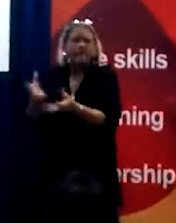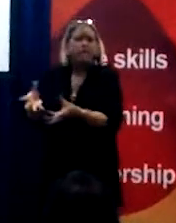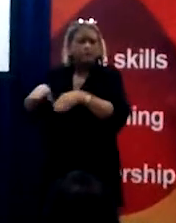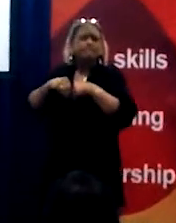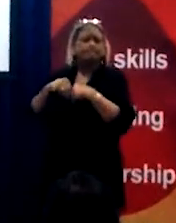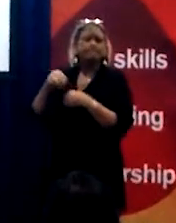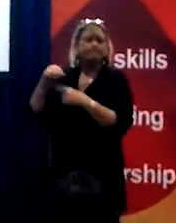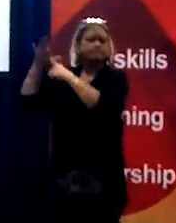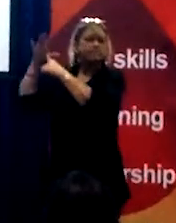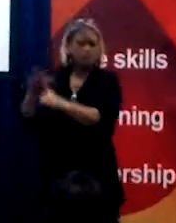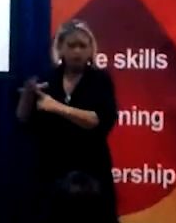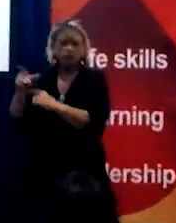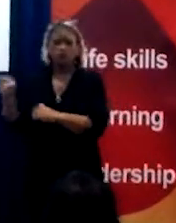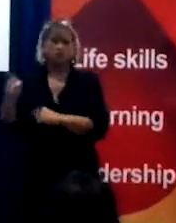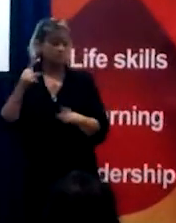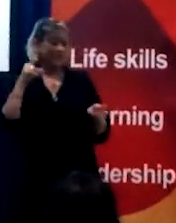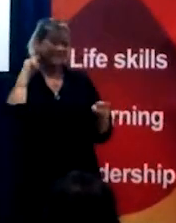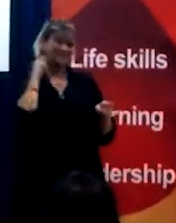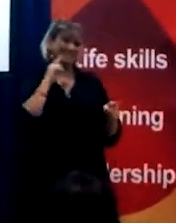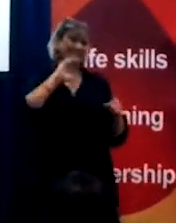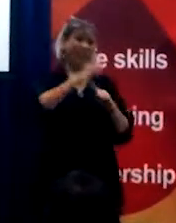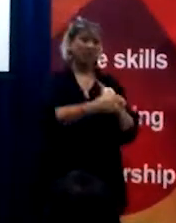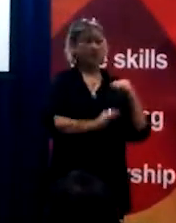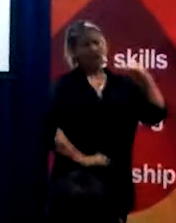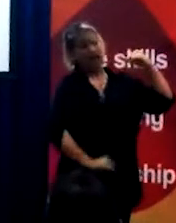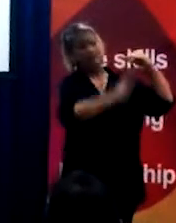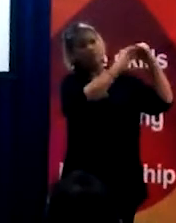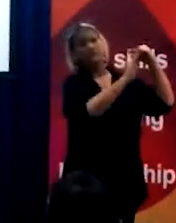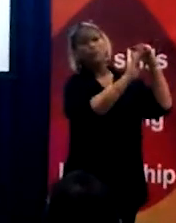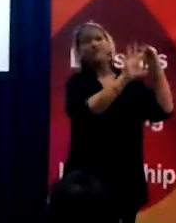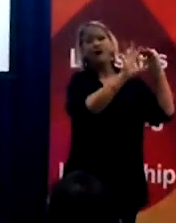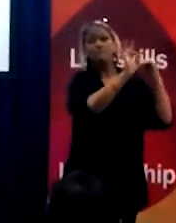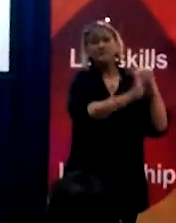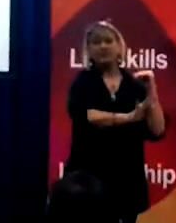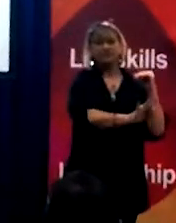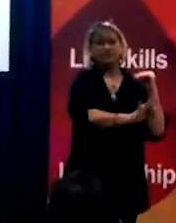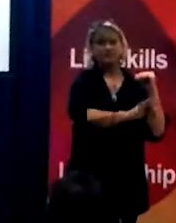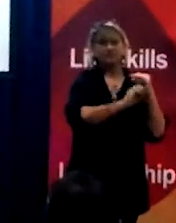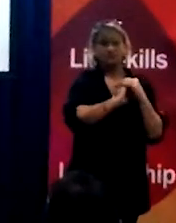In the Deaf population that leaps up to about 45%, which is huge.